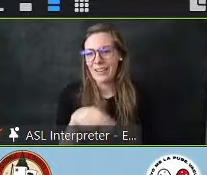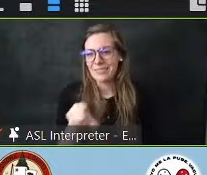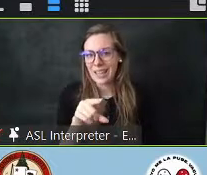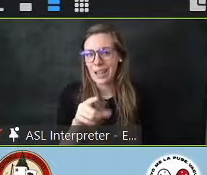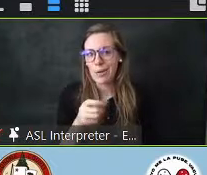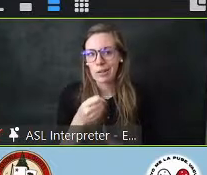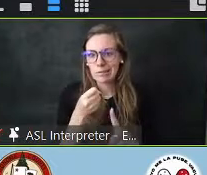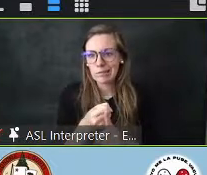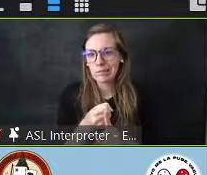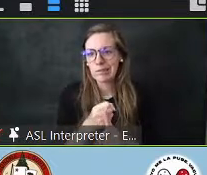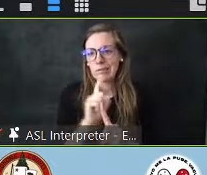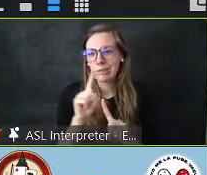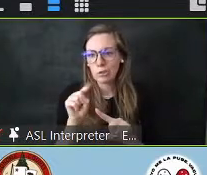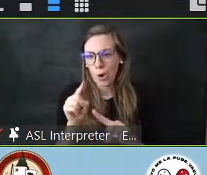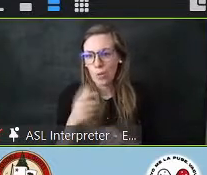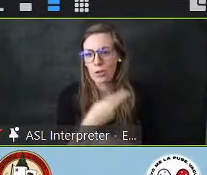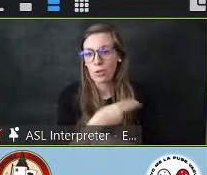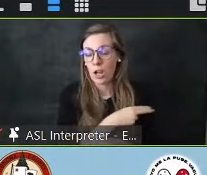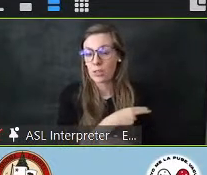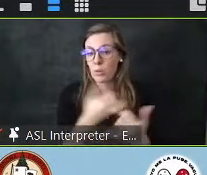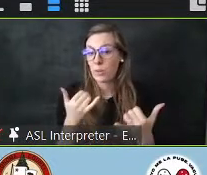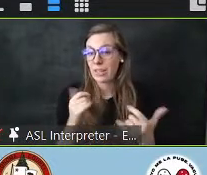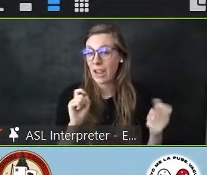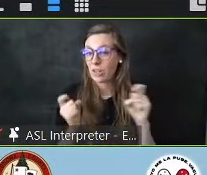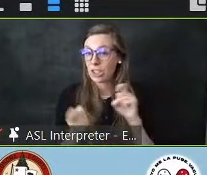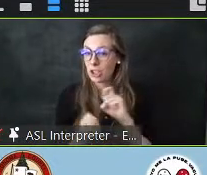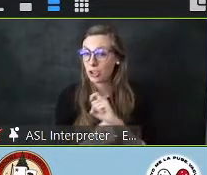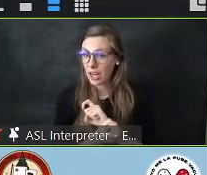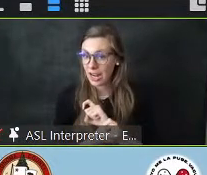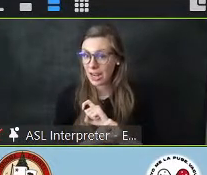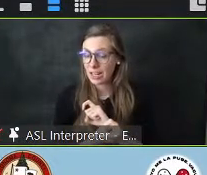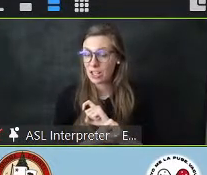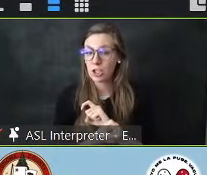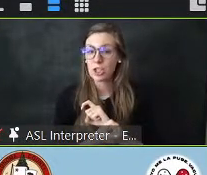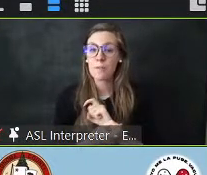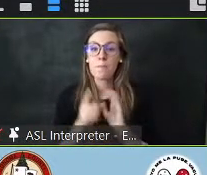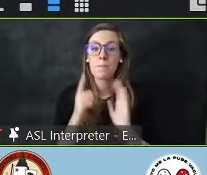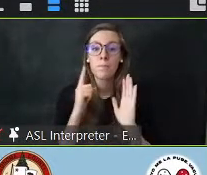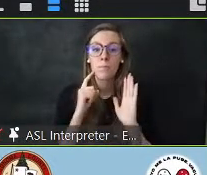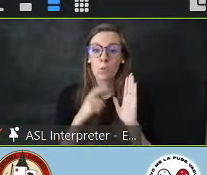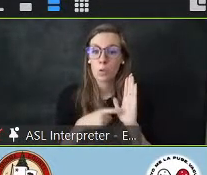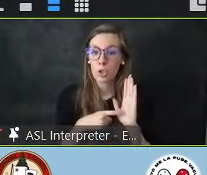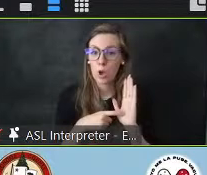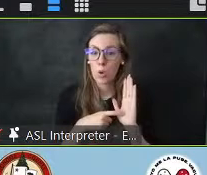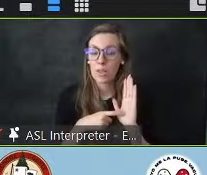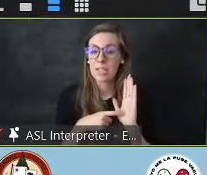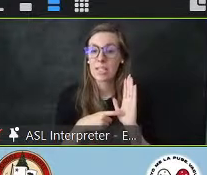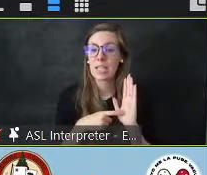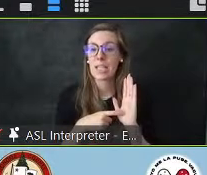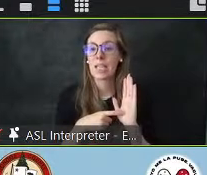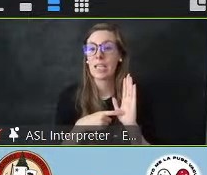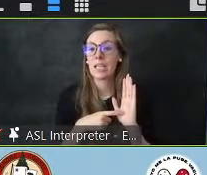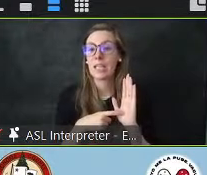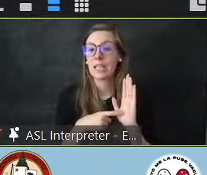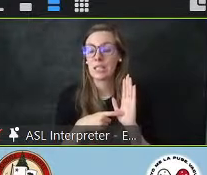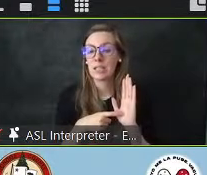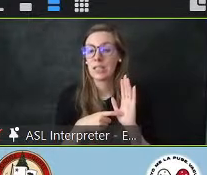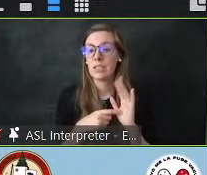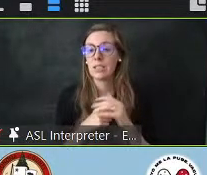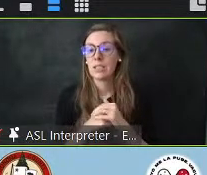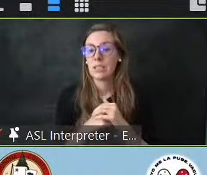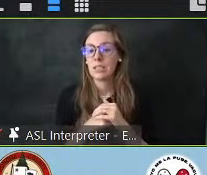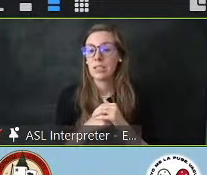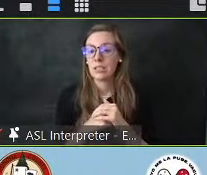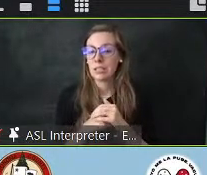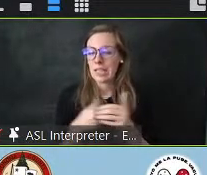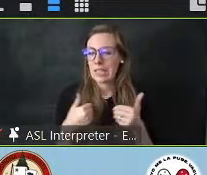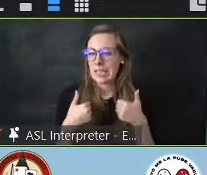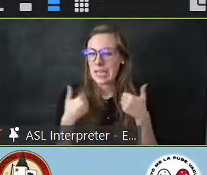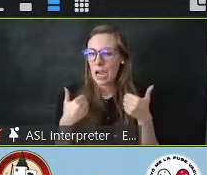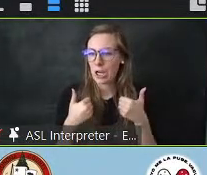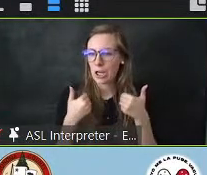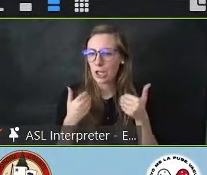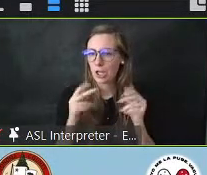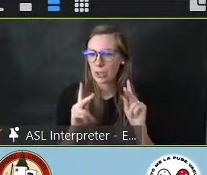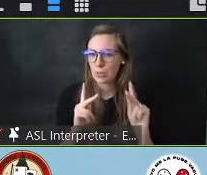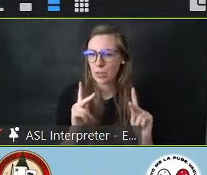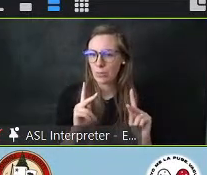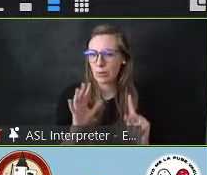And so now we're serving the increases in groups of the age of 50 to 64 years old.